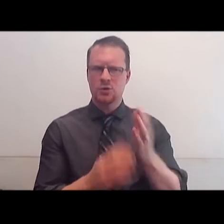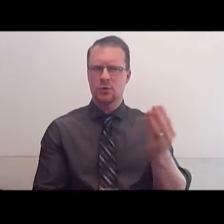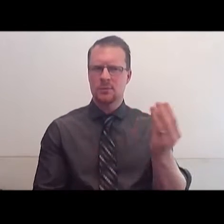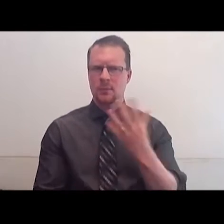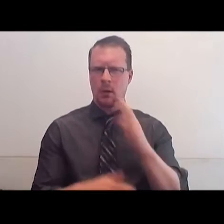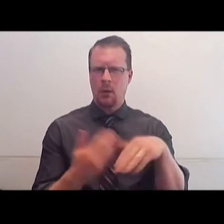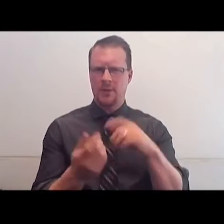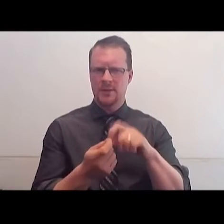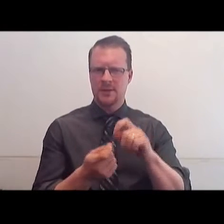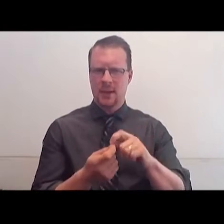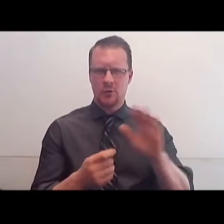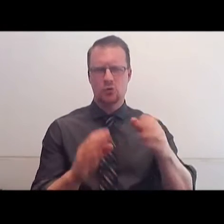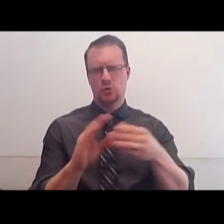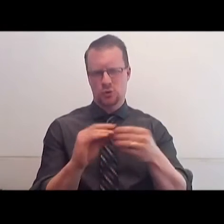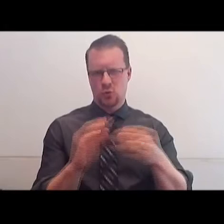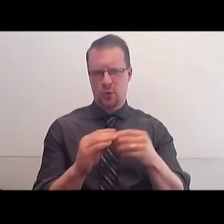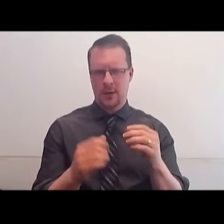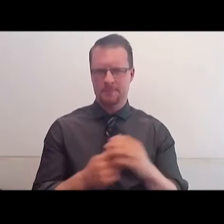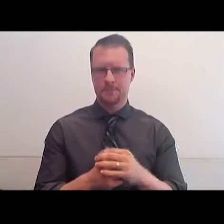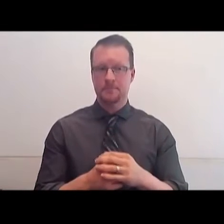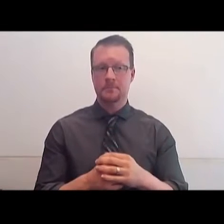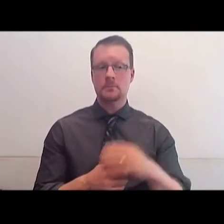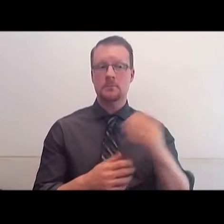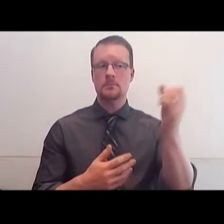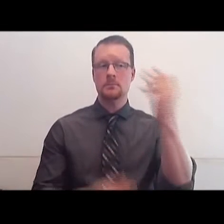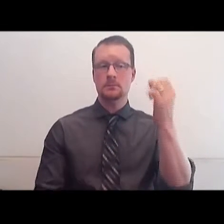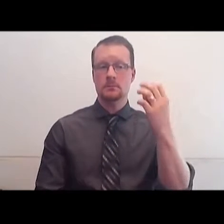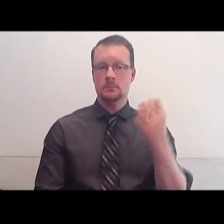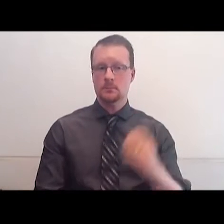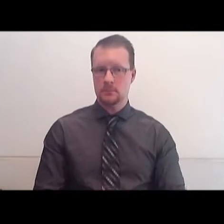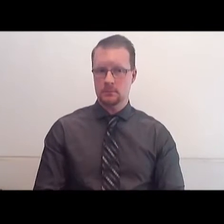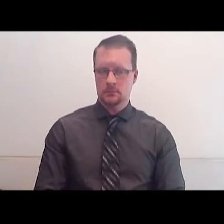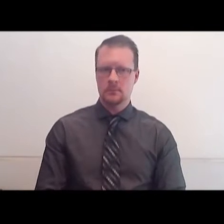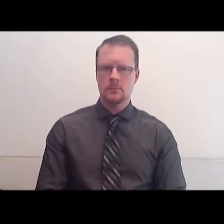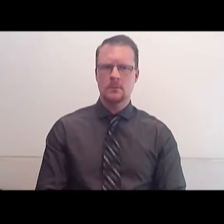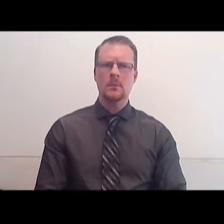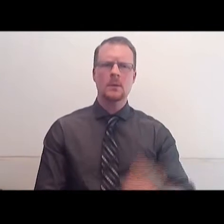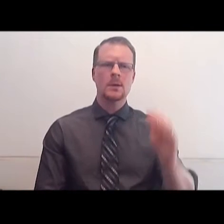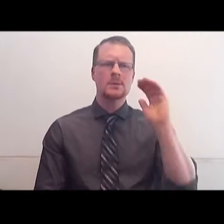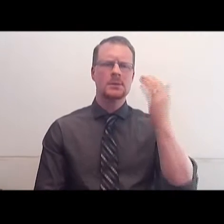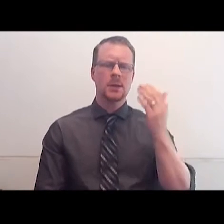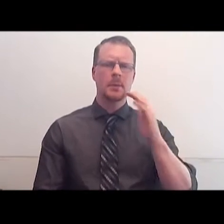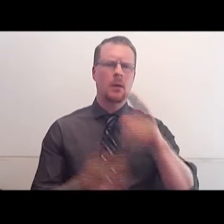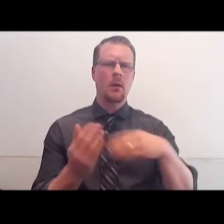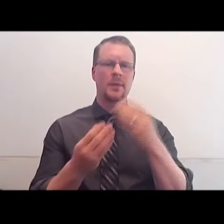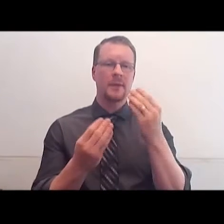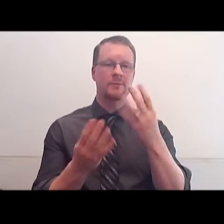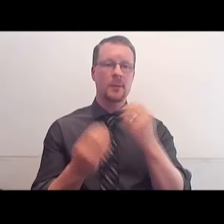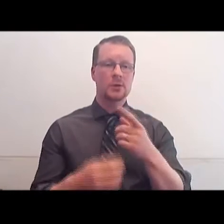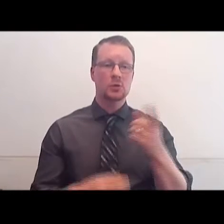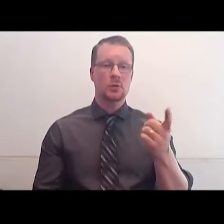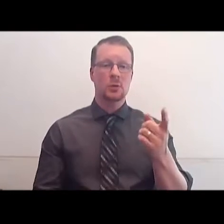And on further discussion, she was giving me details of the story what brought her to the hospital,